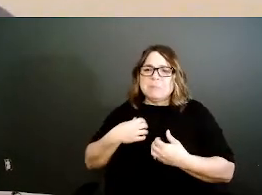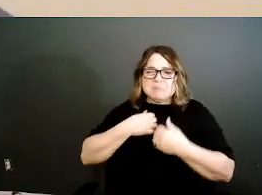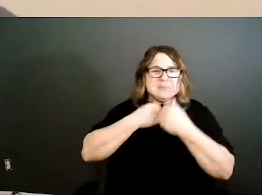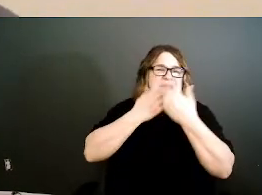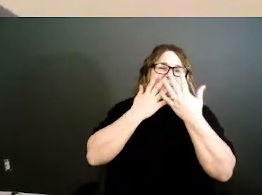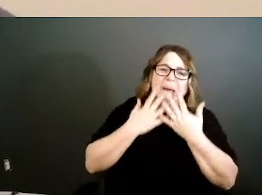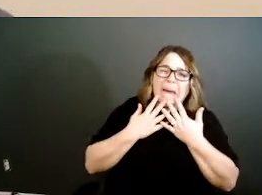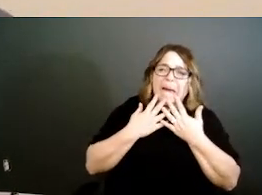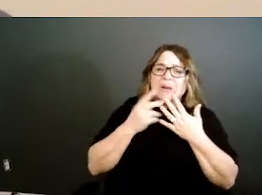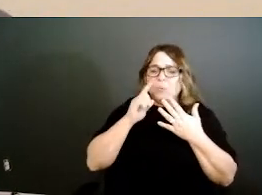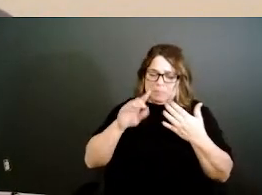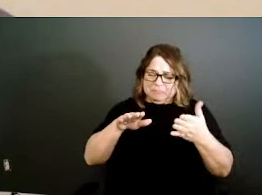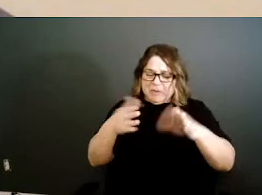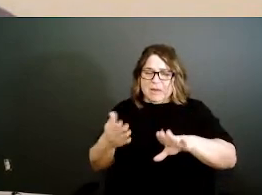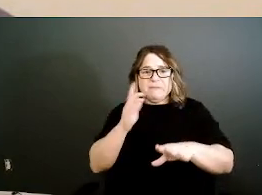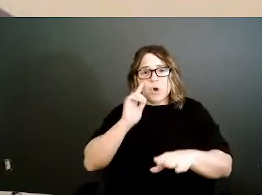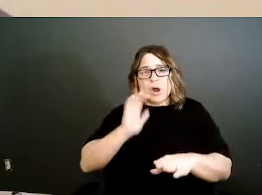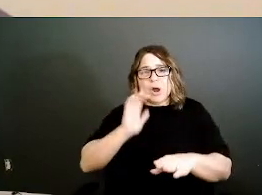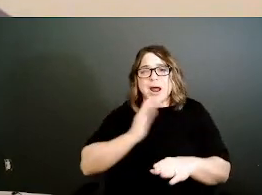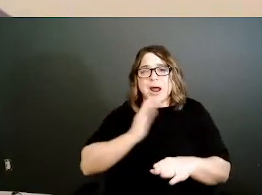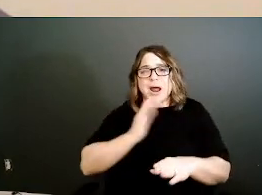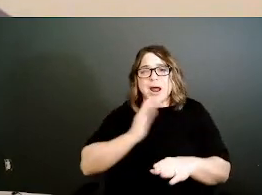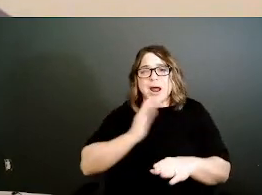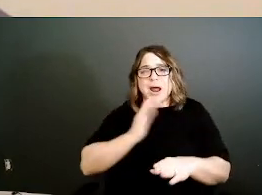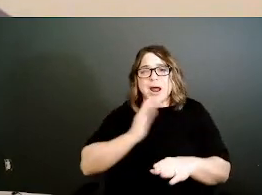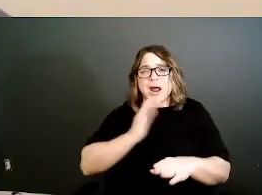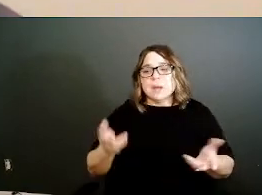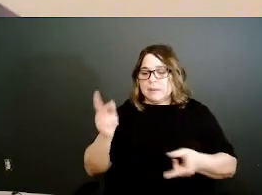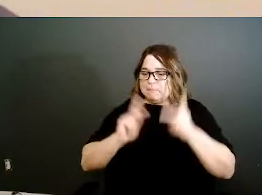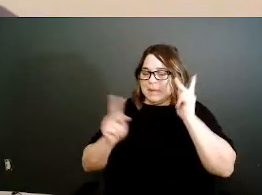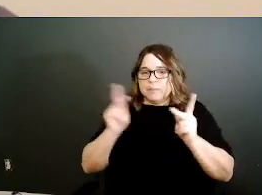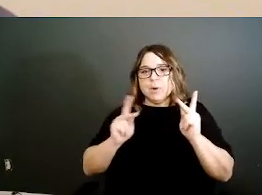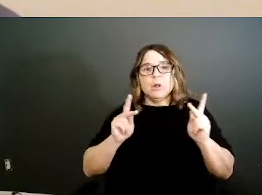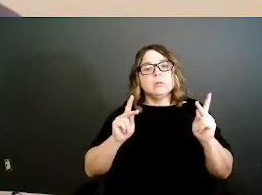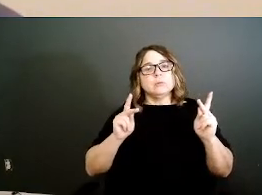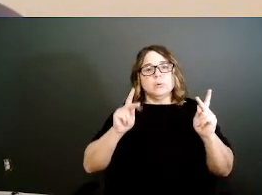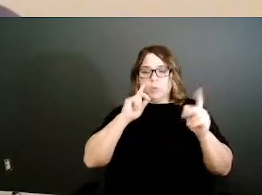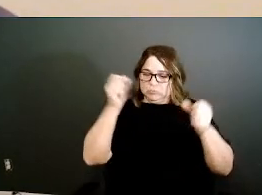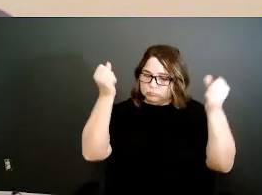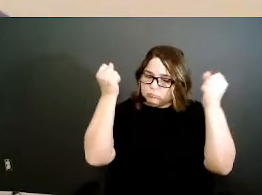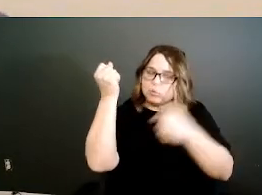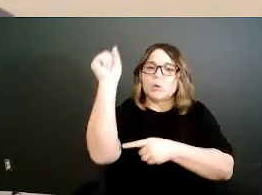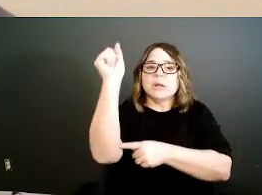WILL THAT LEAD TO A MINNESOTA HUMAN RIGHTS INVESTIGATION, MORE DOJ INVESTIGATIONS? MORE POTENTIAL CONSENT DECREES?